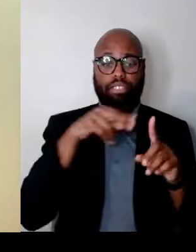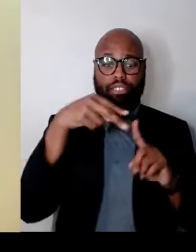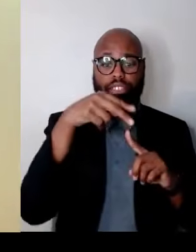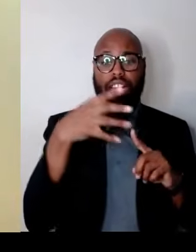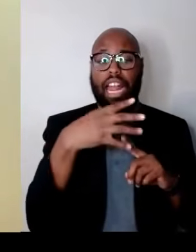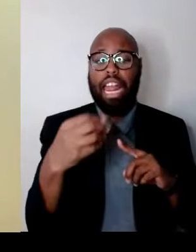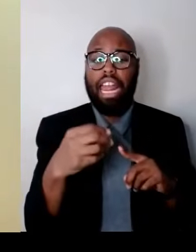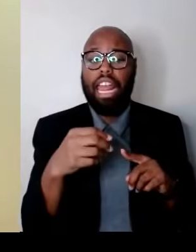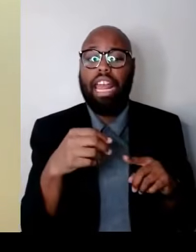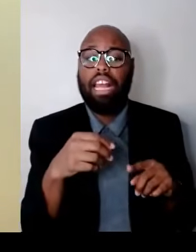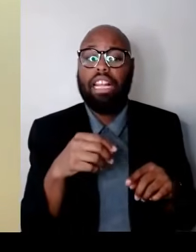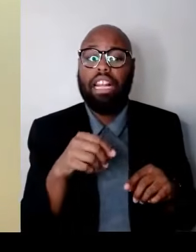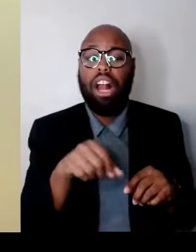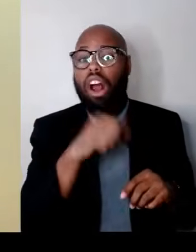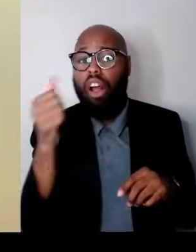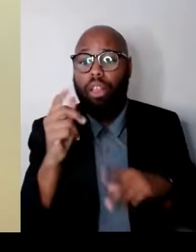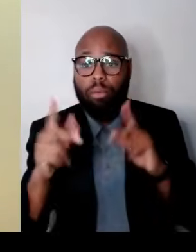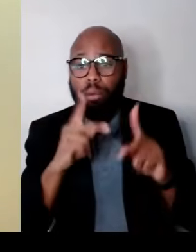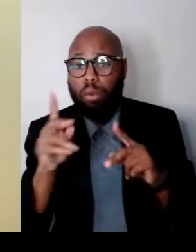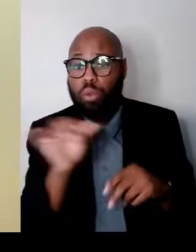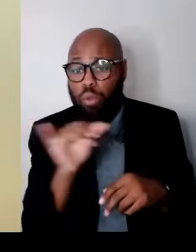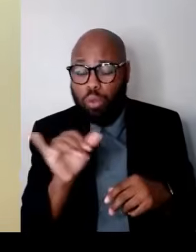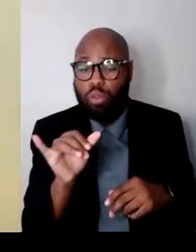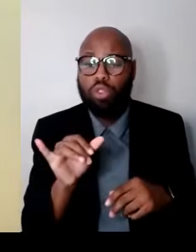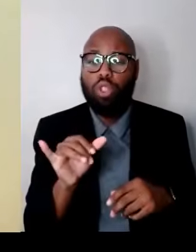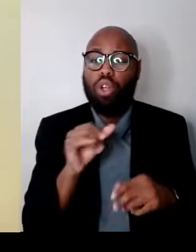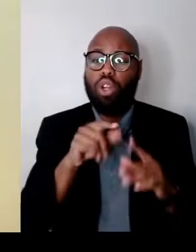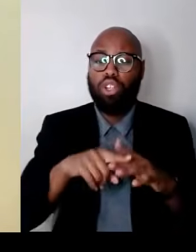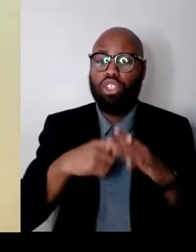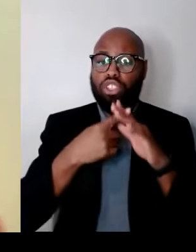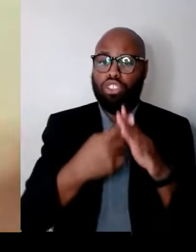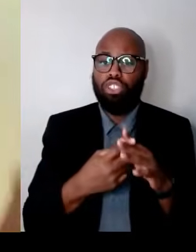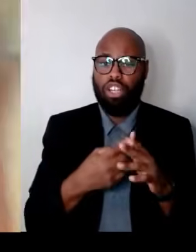they're starting to see themselves within the time continuum